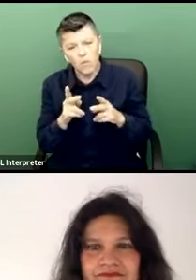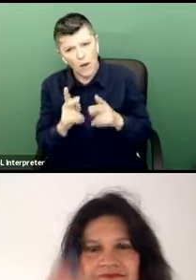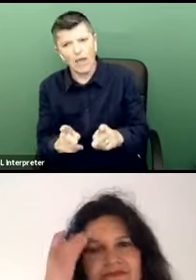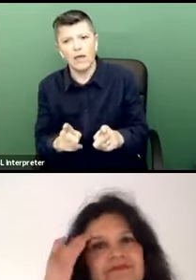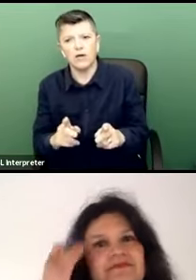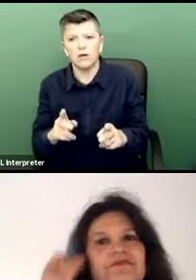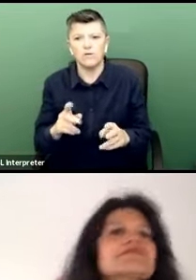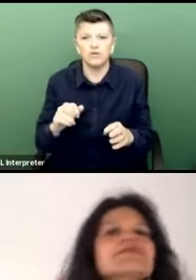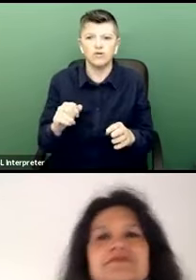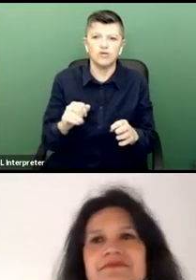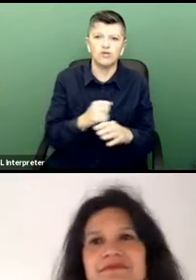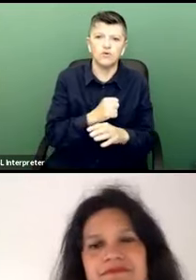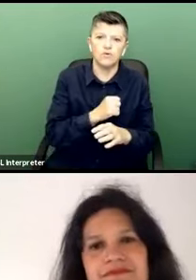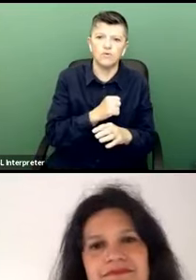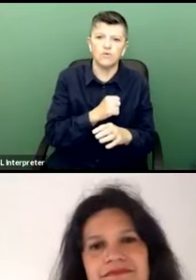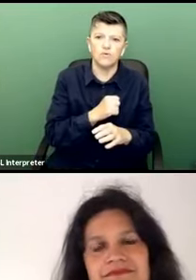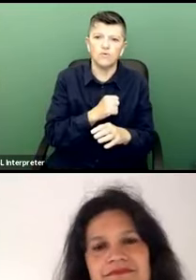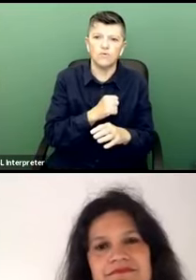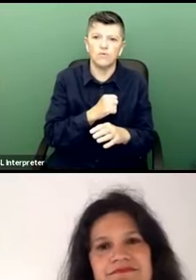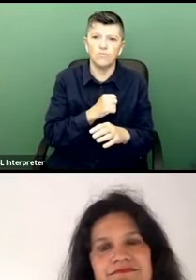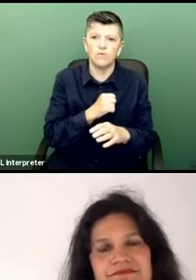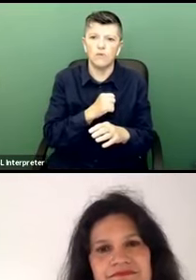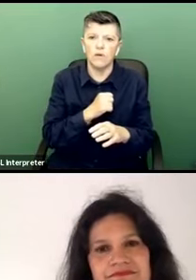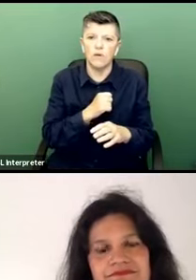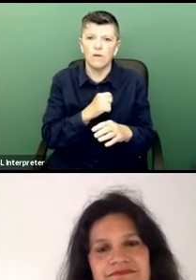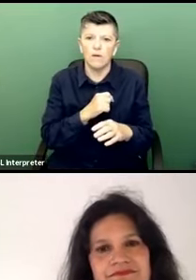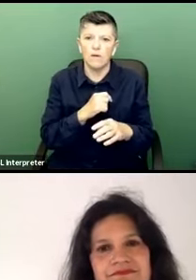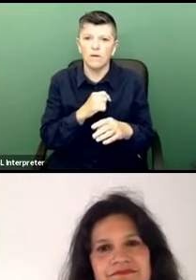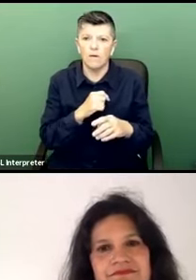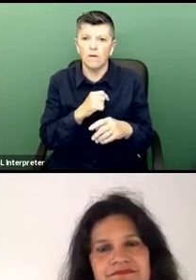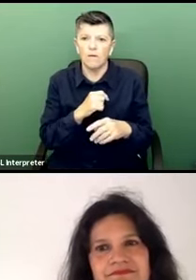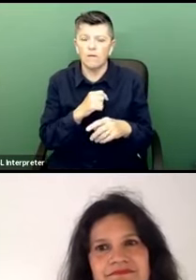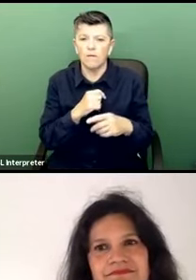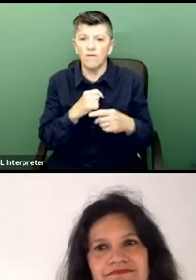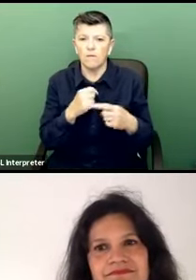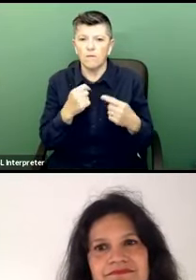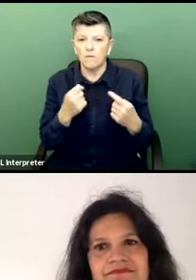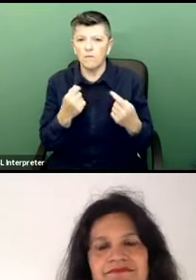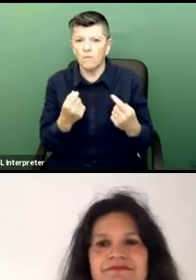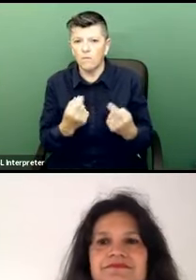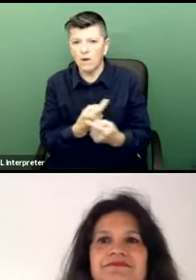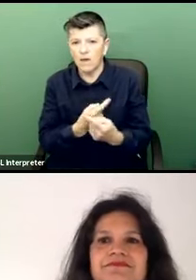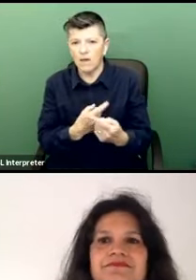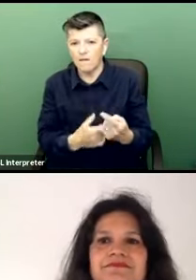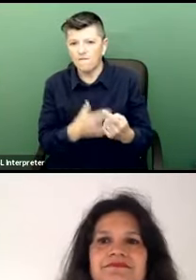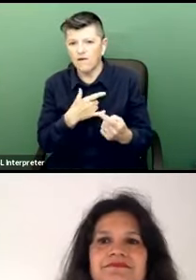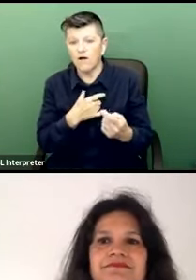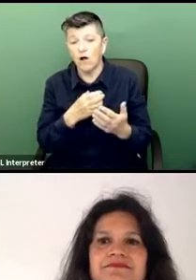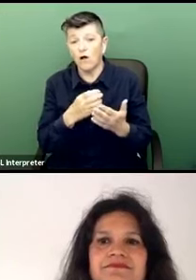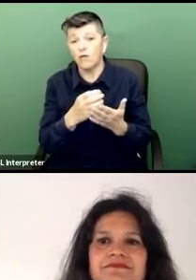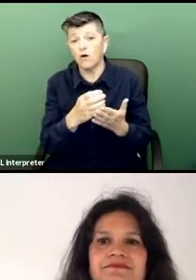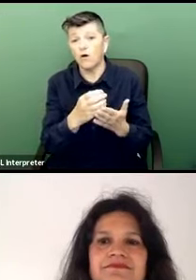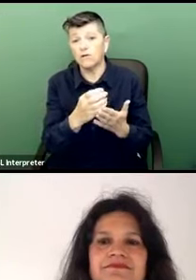of the executive including the use of money if you manage to capture the legislature then it can produce